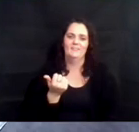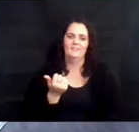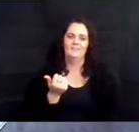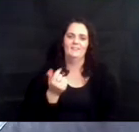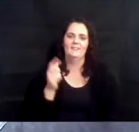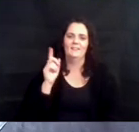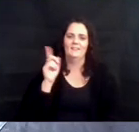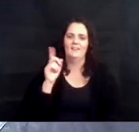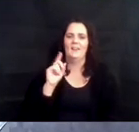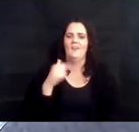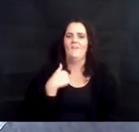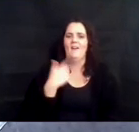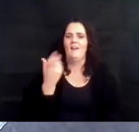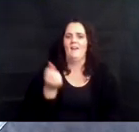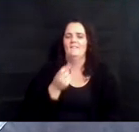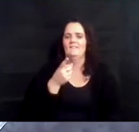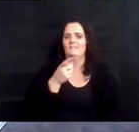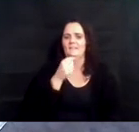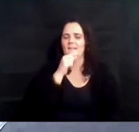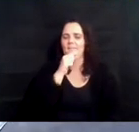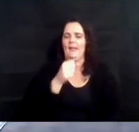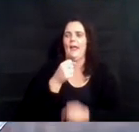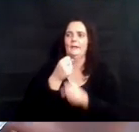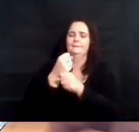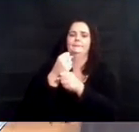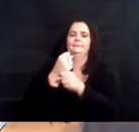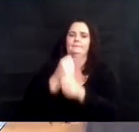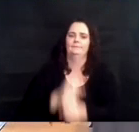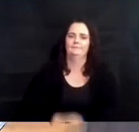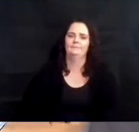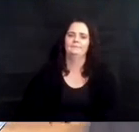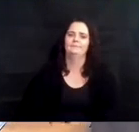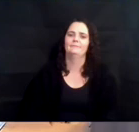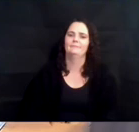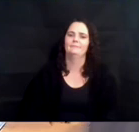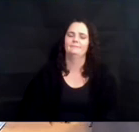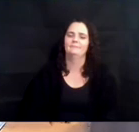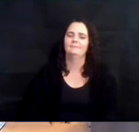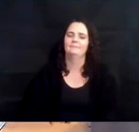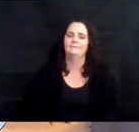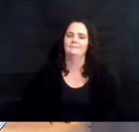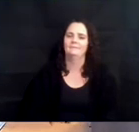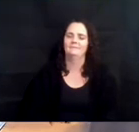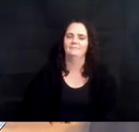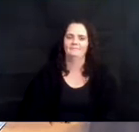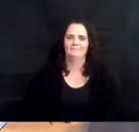Now I've got my little banner carrying puppet, ready to go right there.